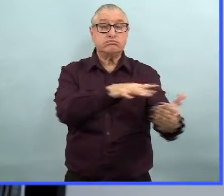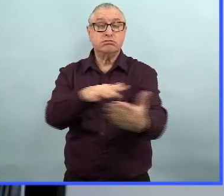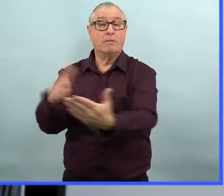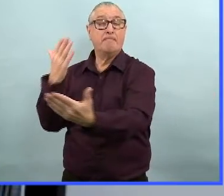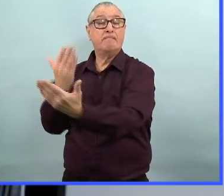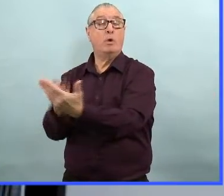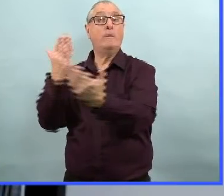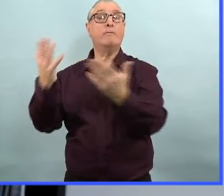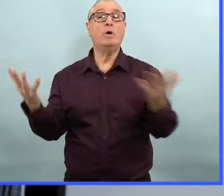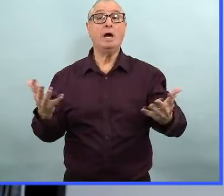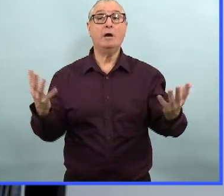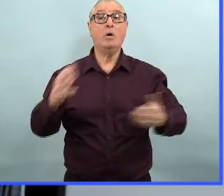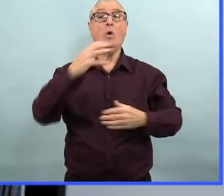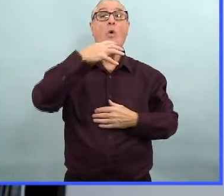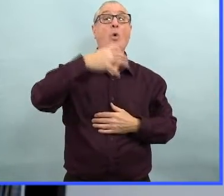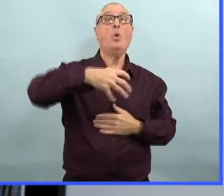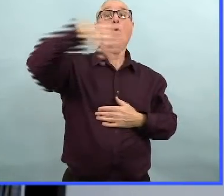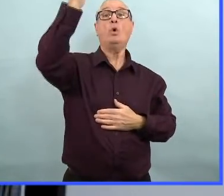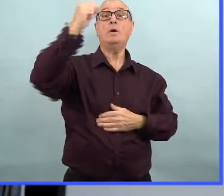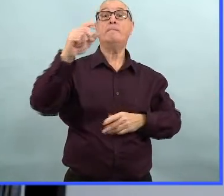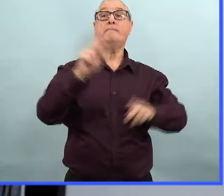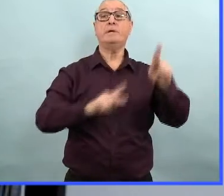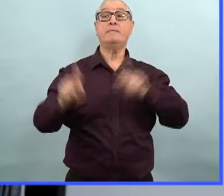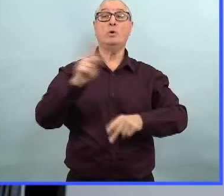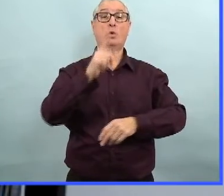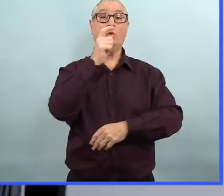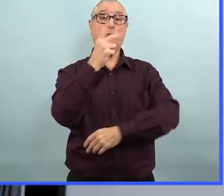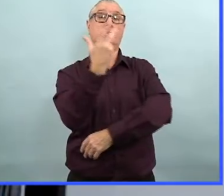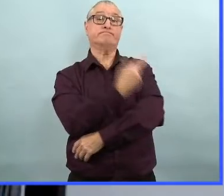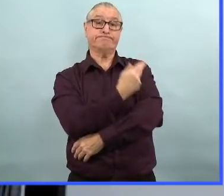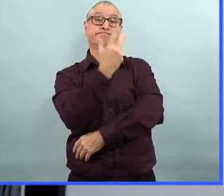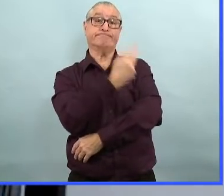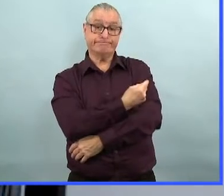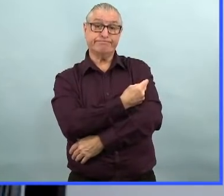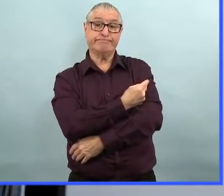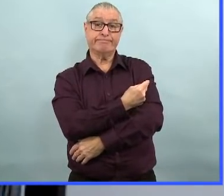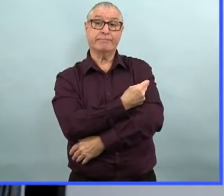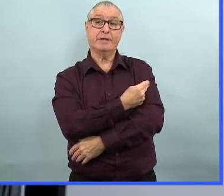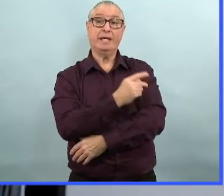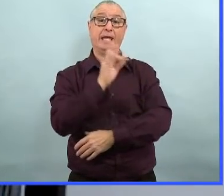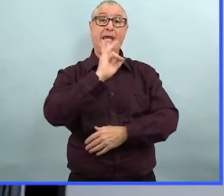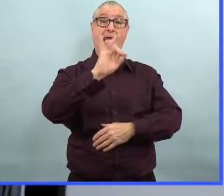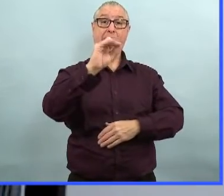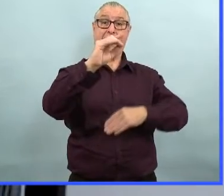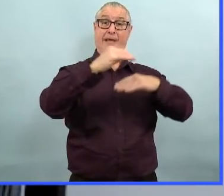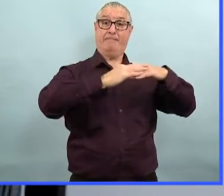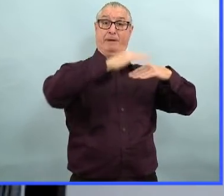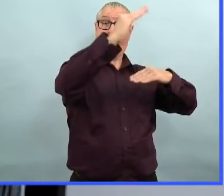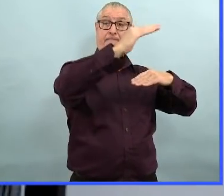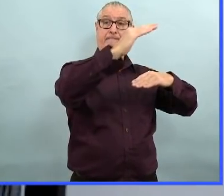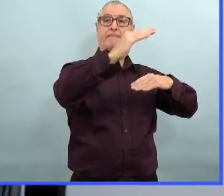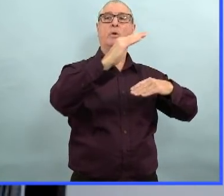older people in particular those over 80. and in those with a weakened immune system